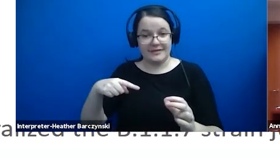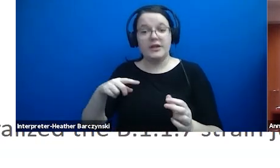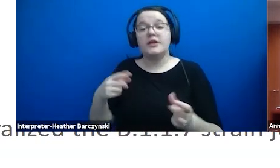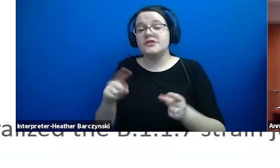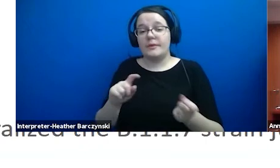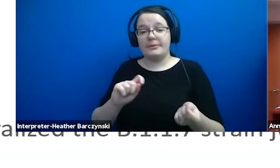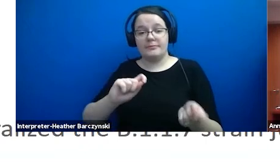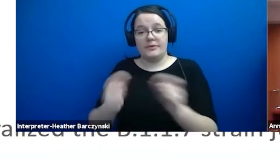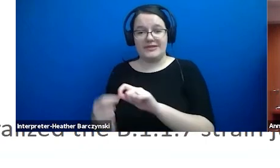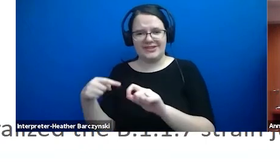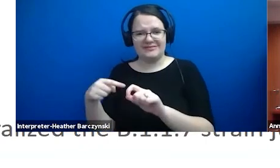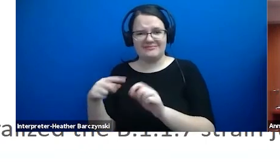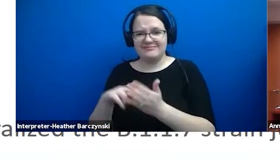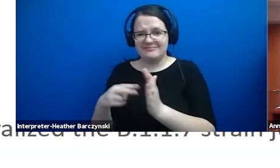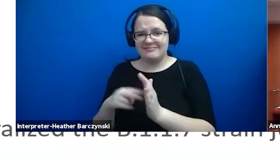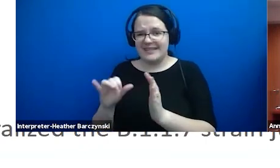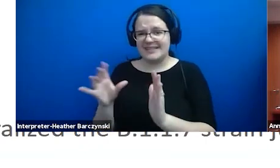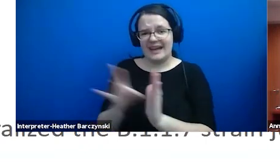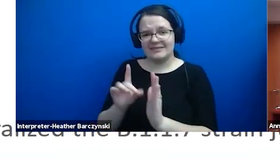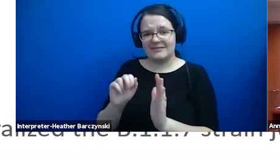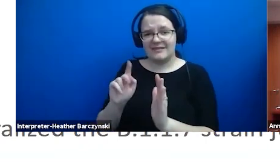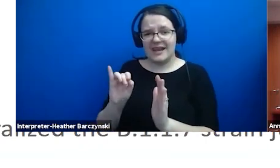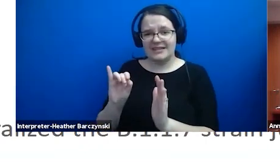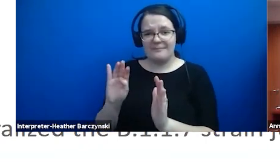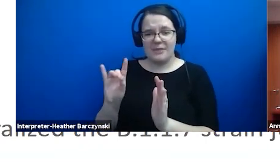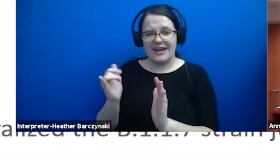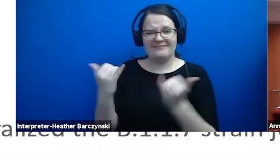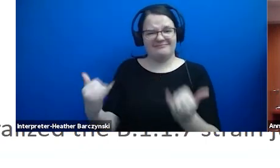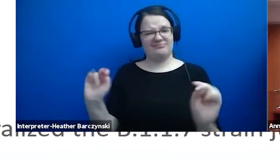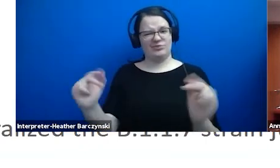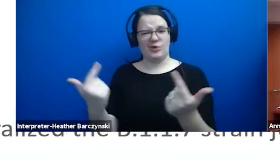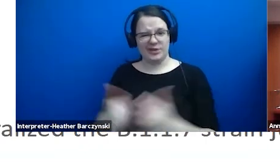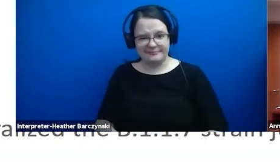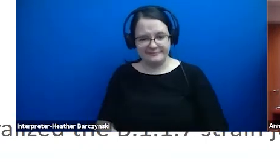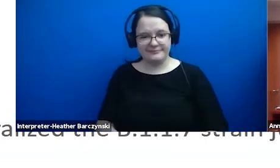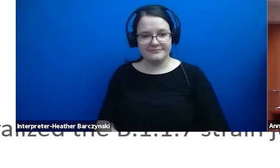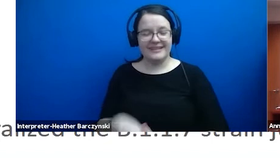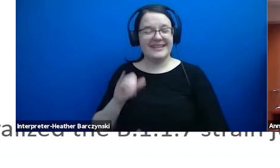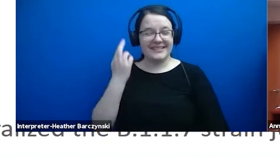completely inactivate this antibody and that's why some of the antibody preparations are being